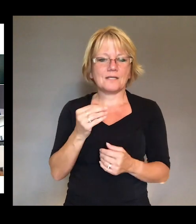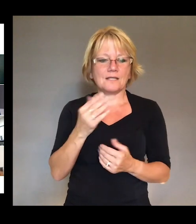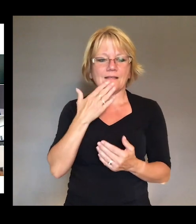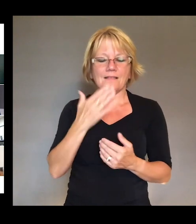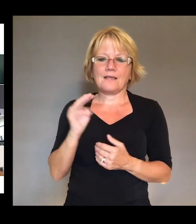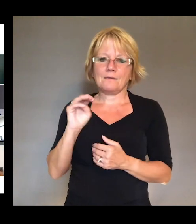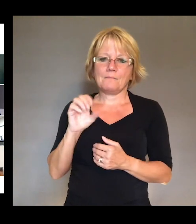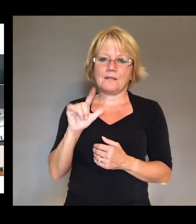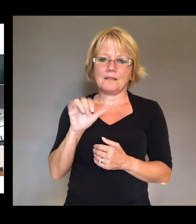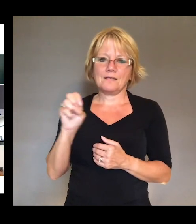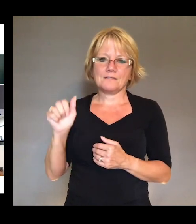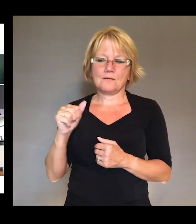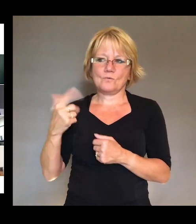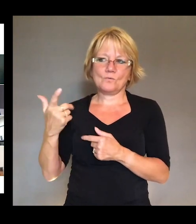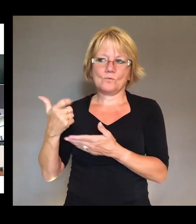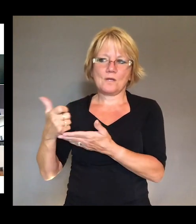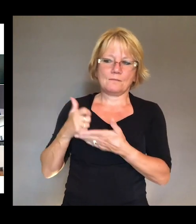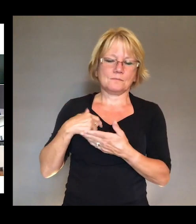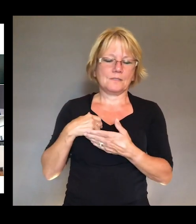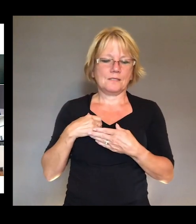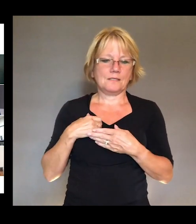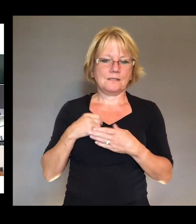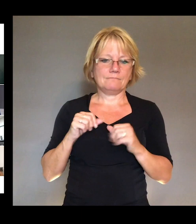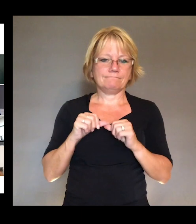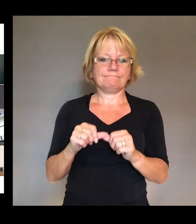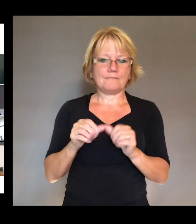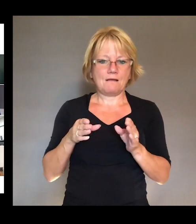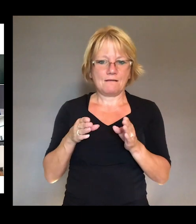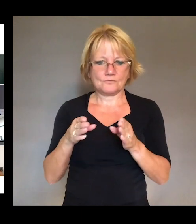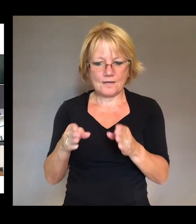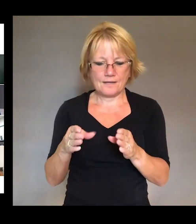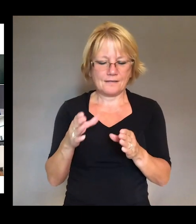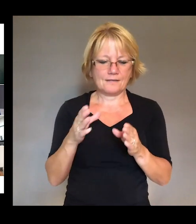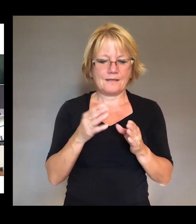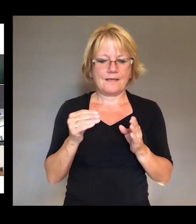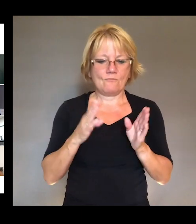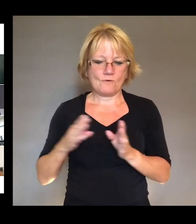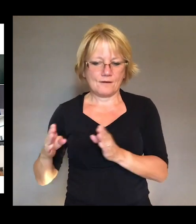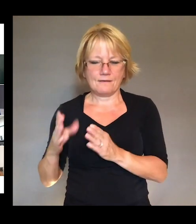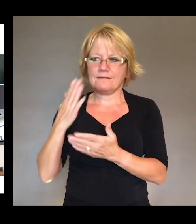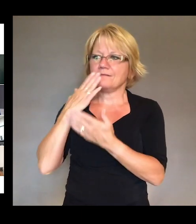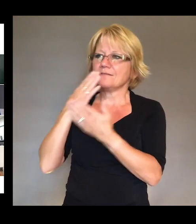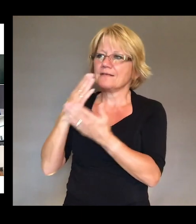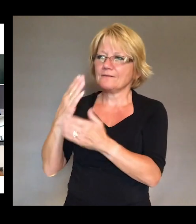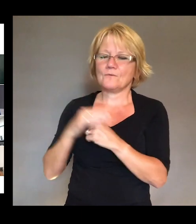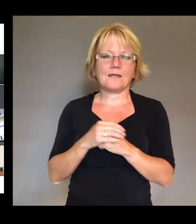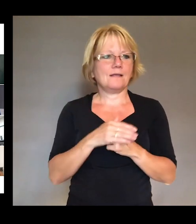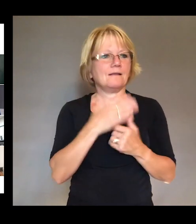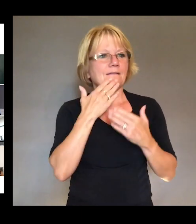And especially I wanna thank Melissa who keeps me organized and on track because that is hard to do. And thank you,